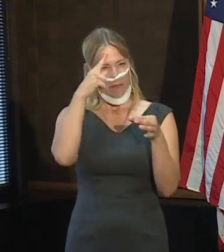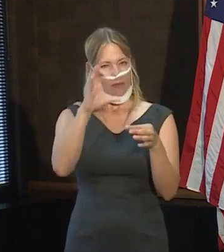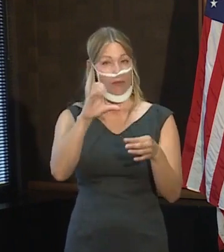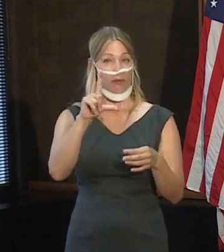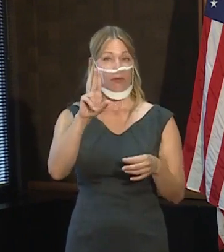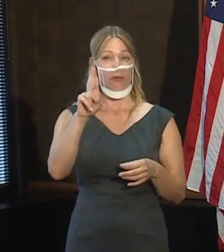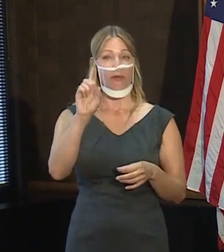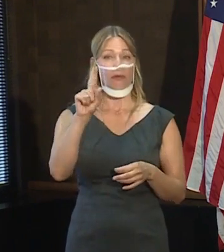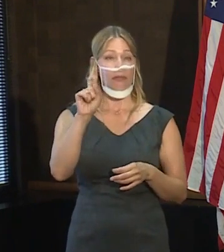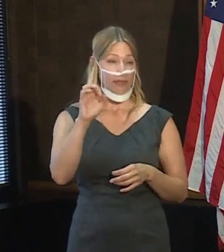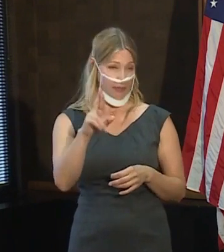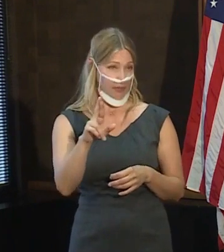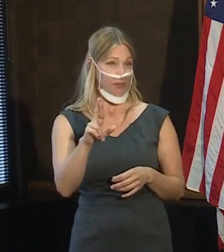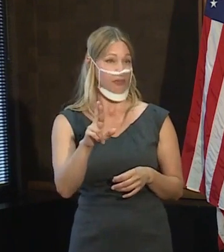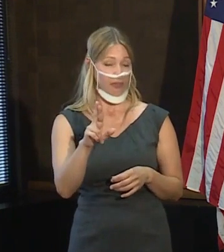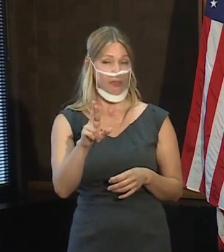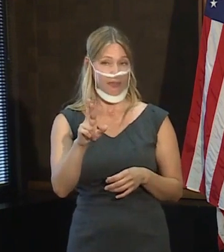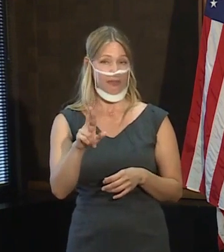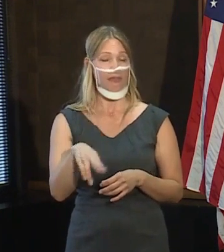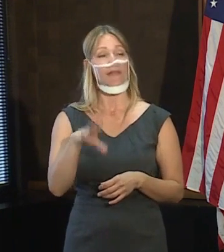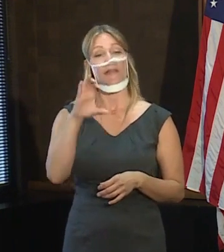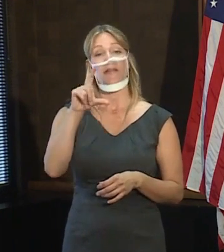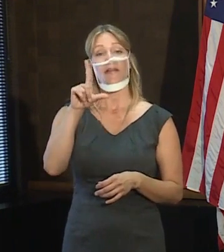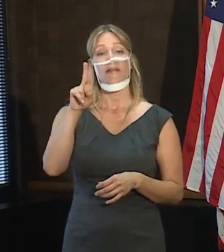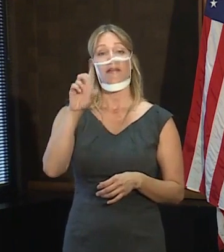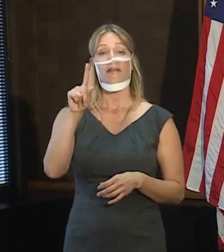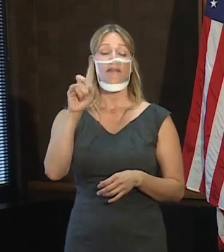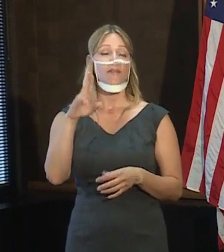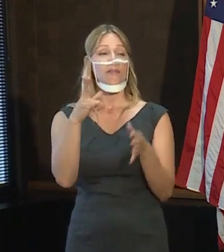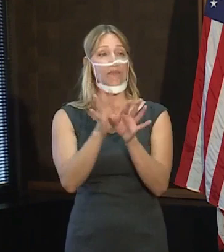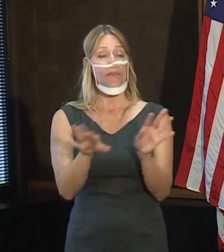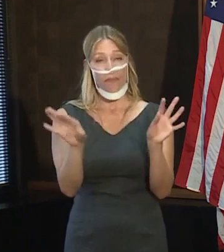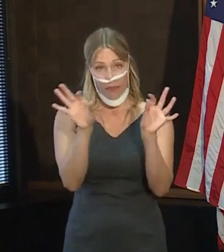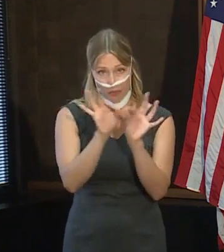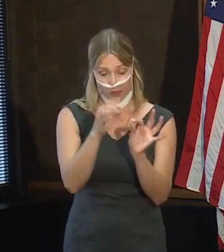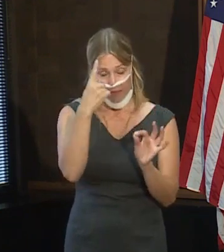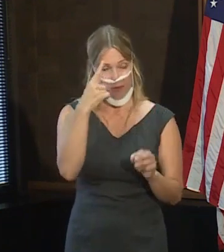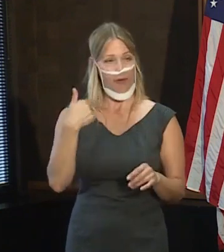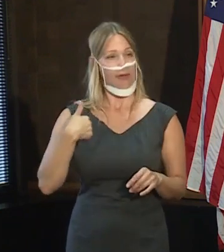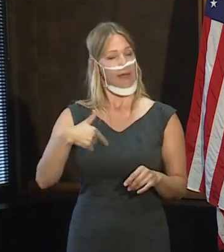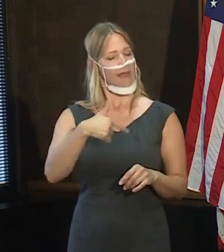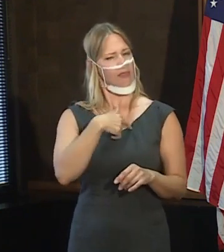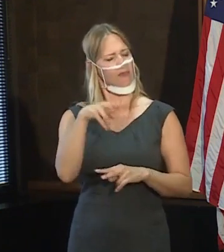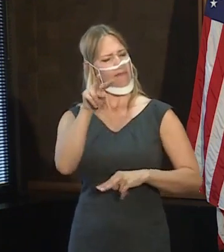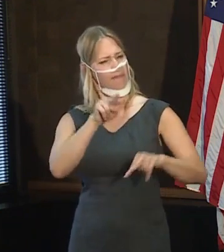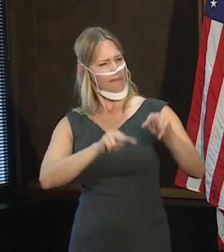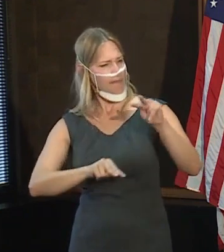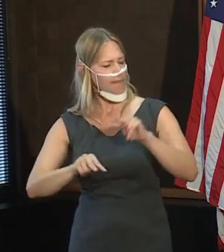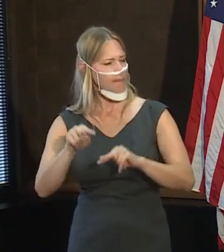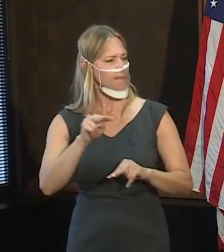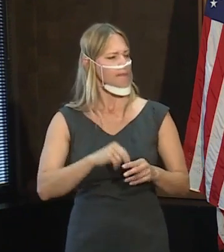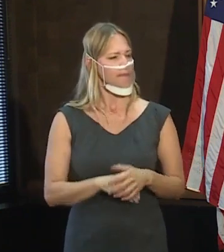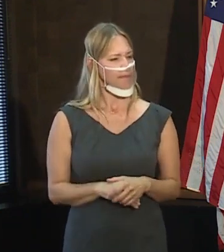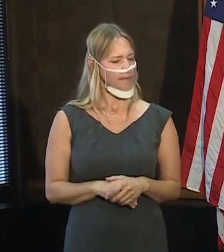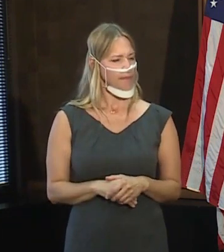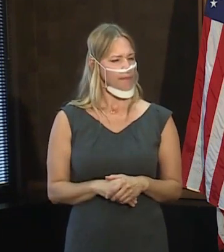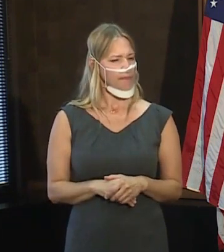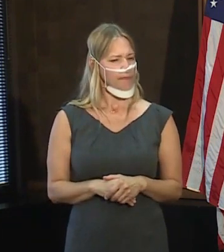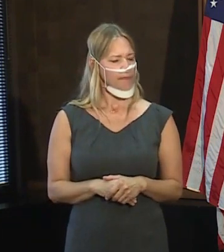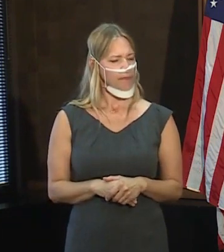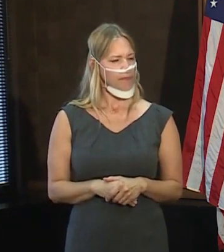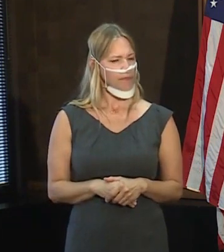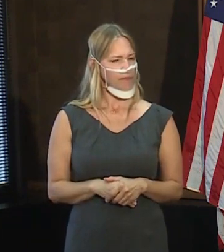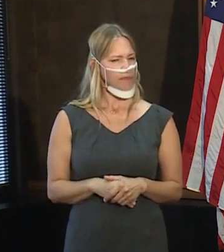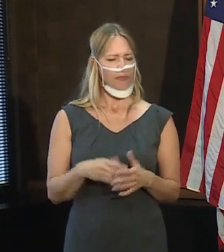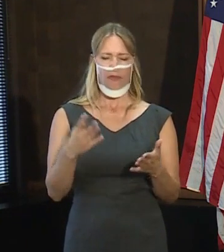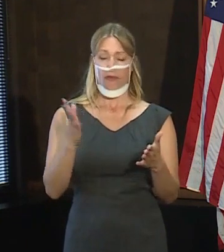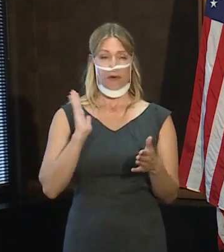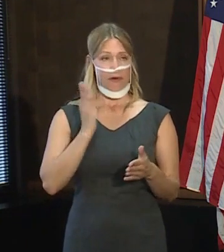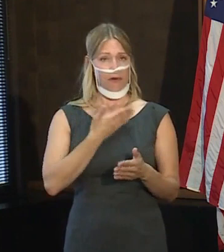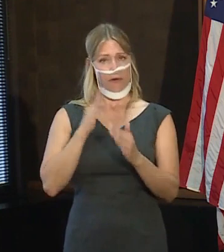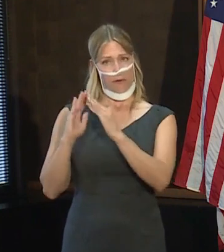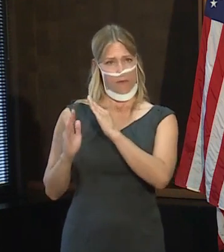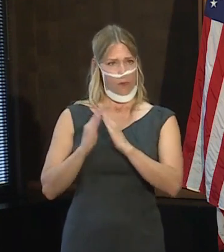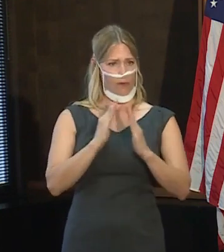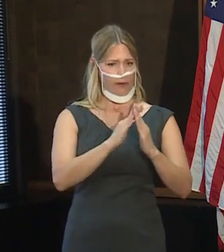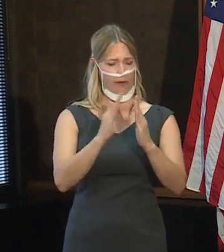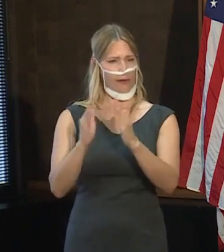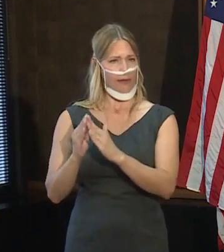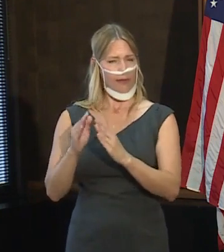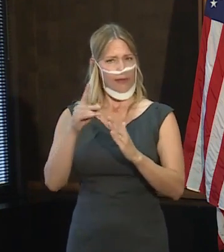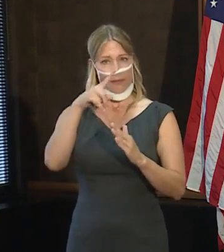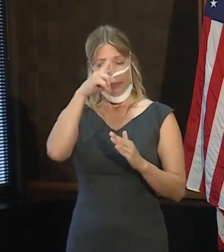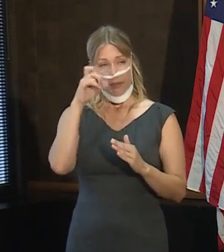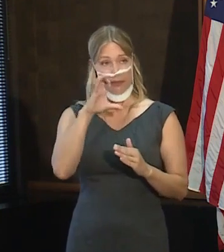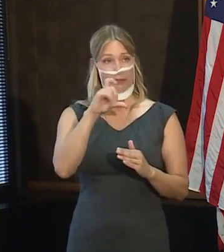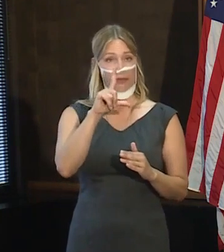I WANT TO TALK TO YOU FOR THE END JUST QUICKLY ABOUT CLUSTERS BECAUSE I SHARE THAT WITH YOU EVERY TIME TWO CLUSTERS ARE SO IMPORTANT F TO REALLY SEE.